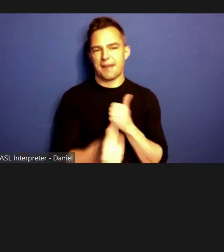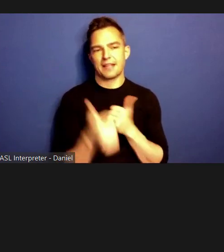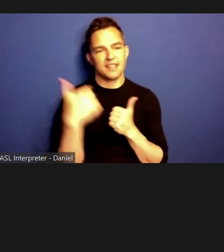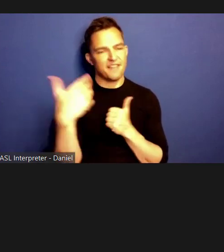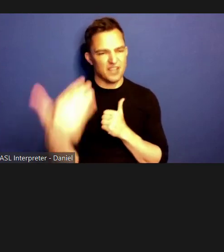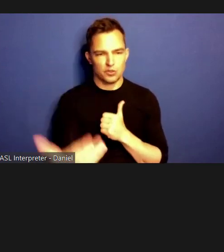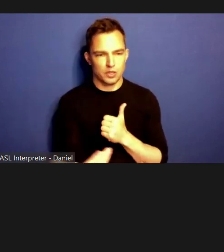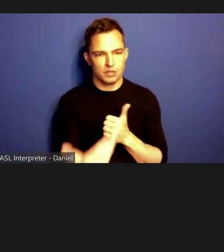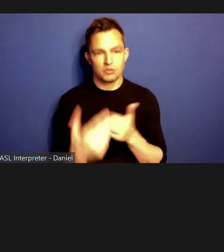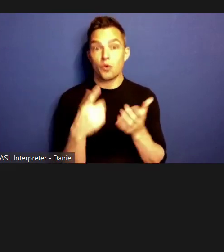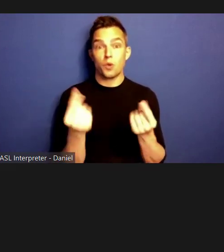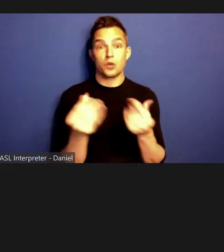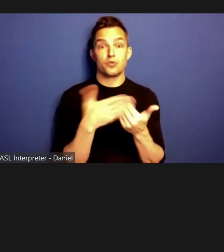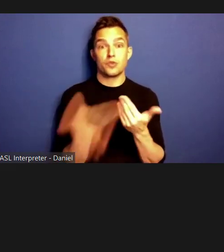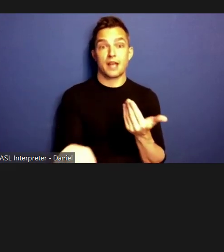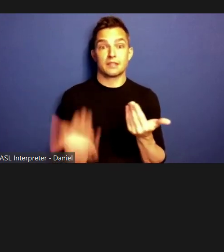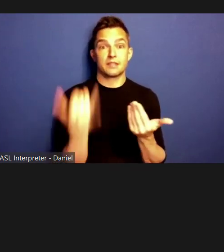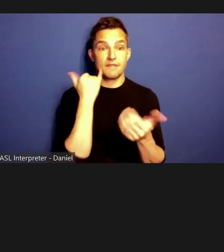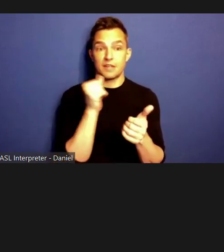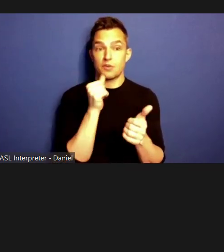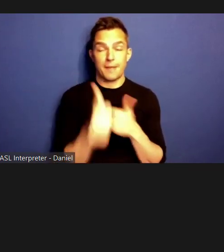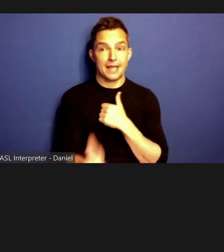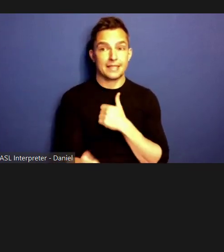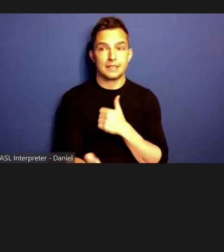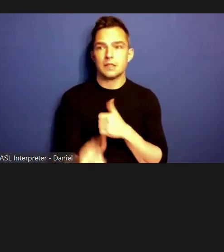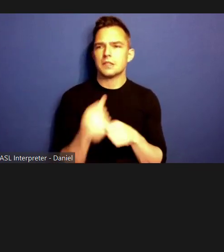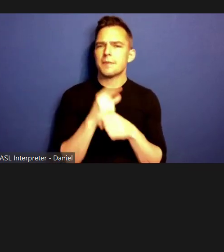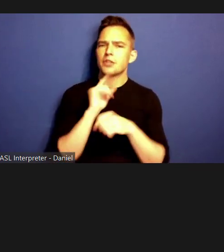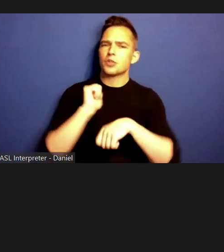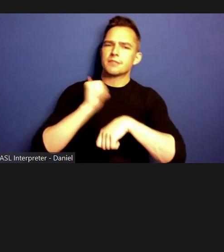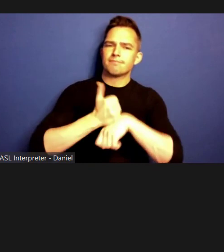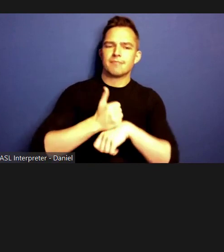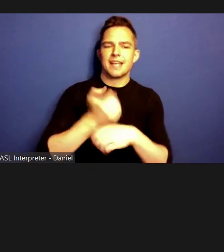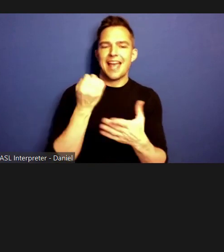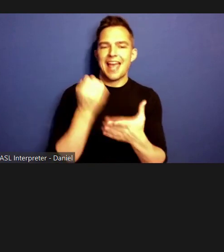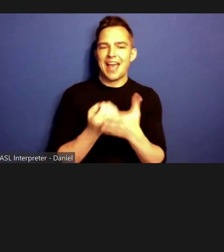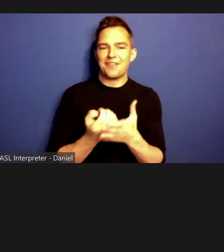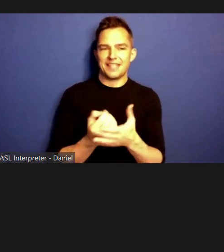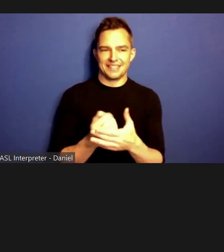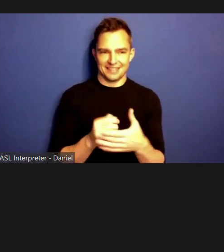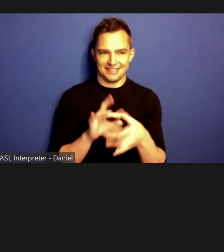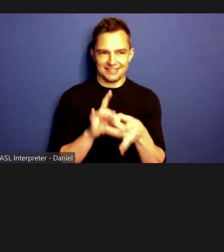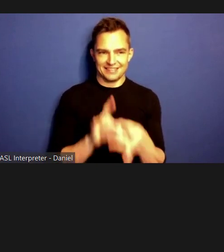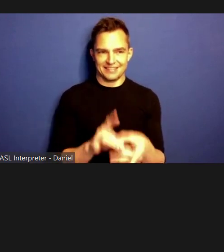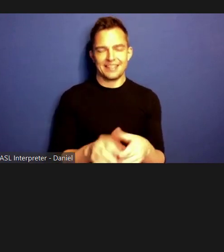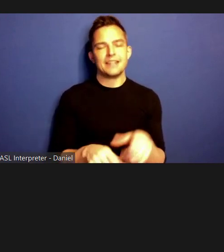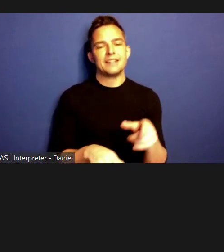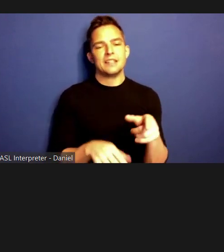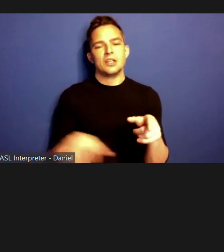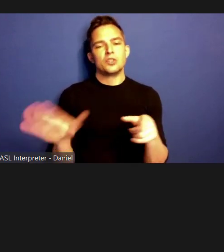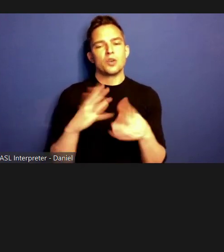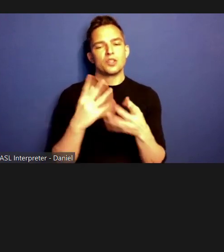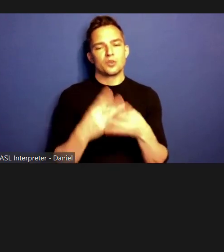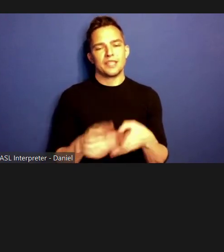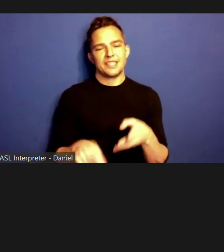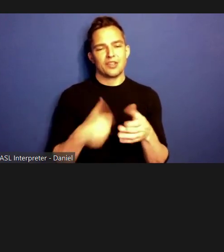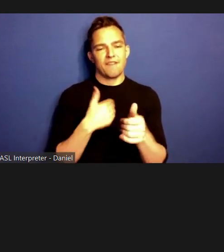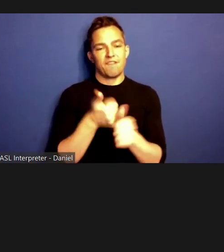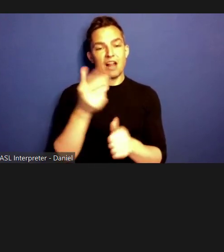In order to be evidence-based, your screening process has to include a follow-up protocol for when children don't pass.